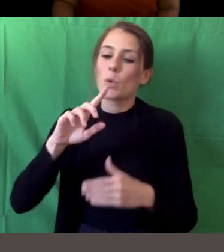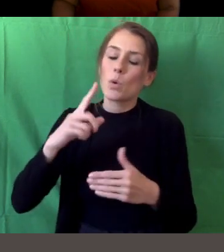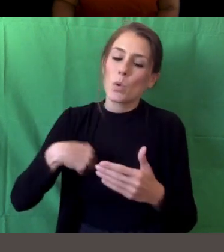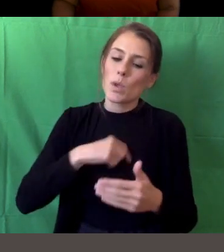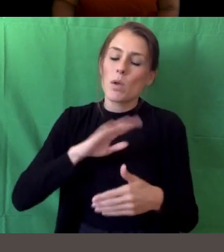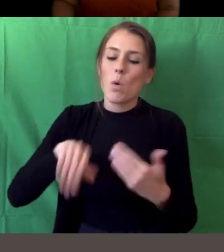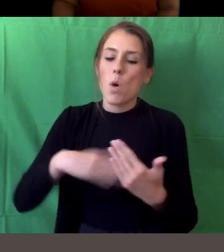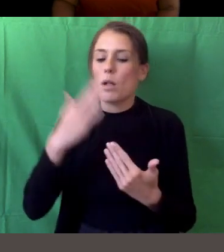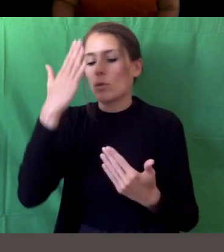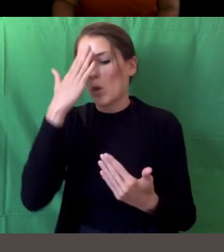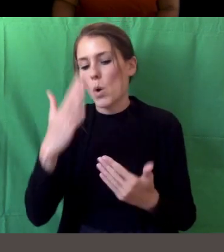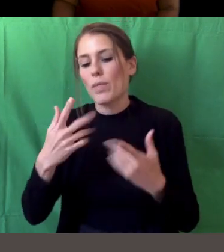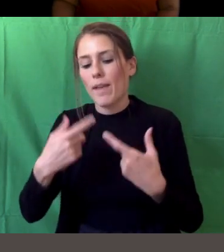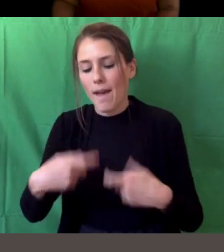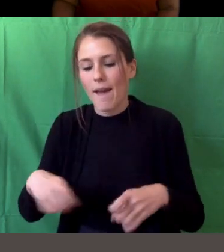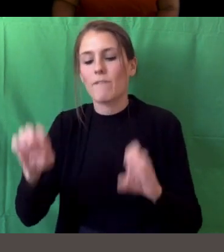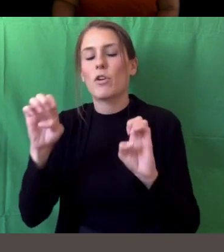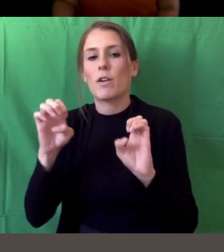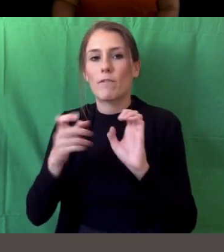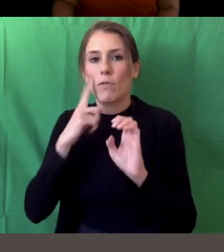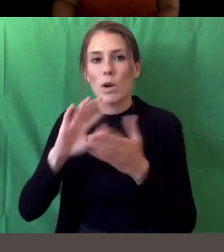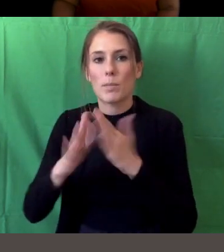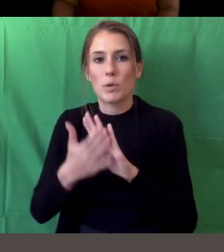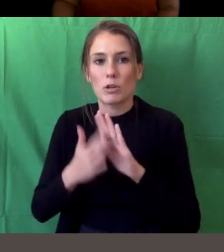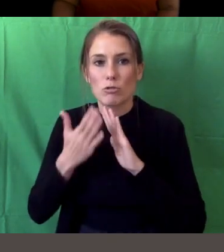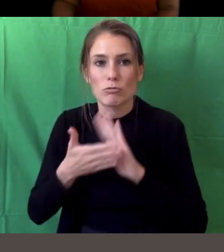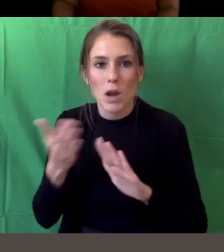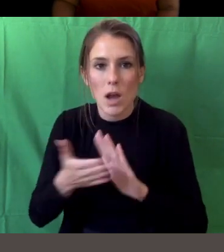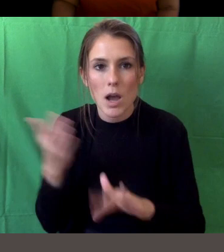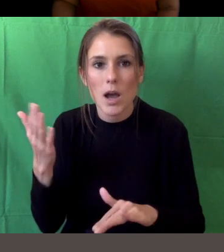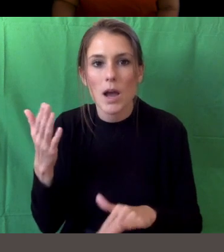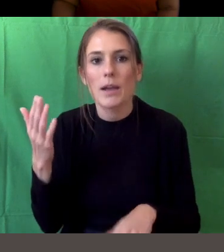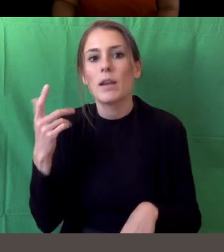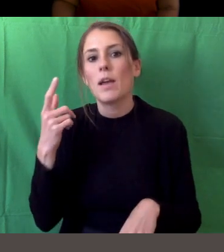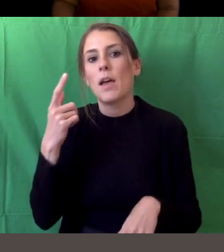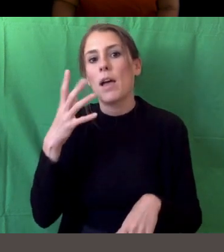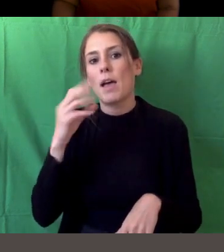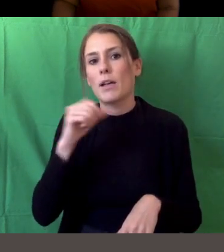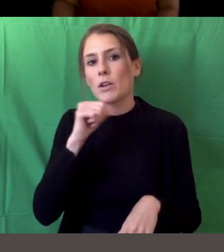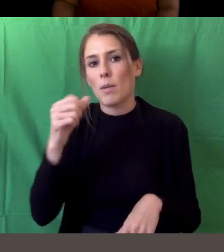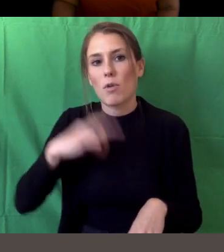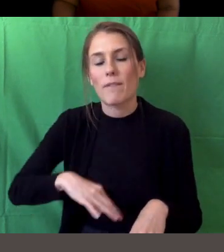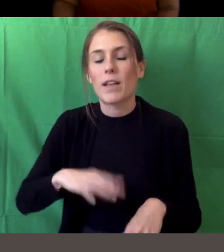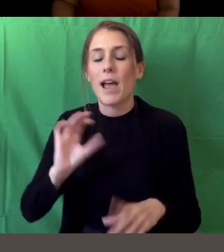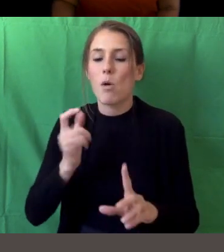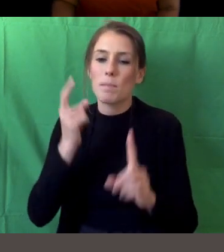You know, they say we all know the effort takes a community running, let alone a multi-state operating nonprofit.